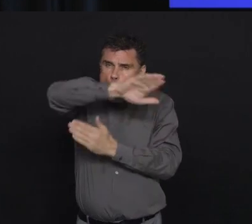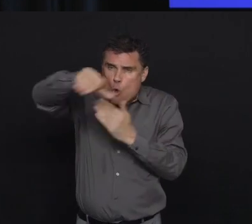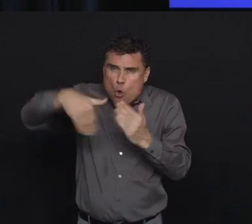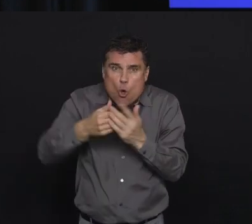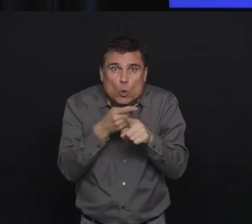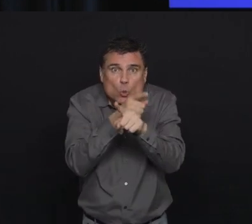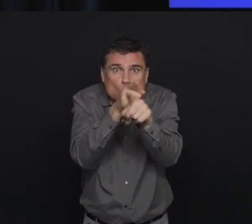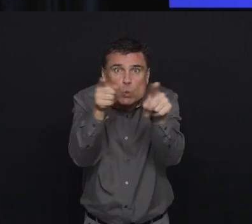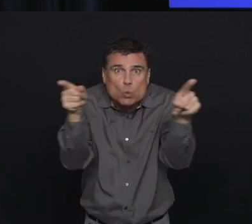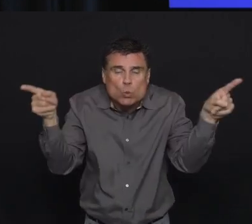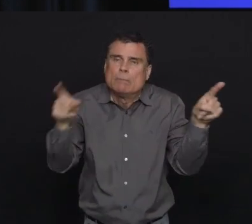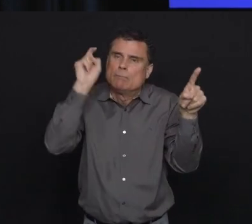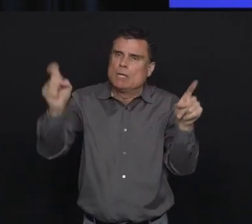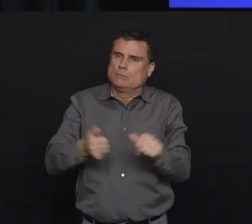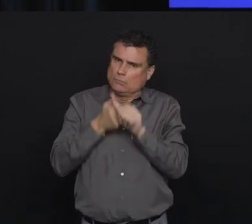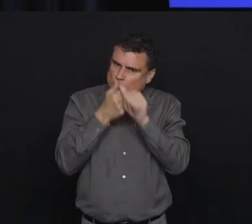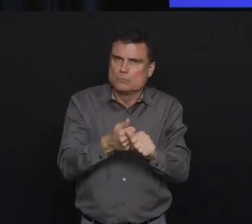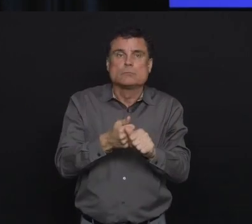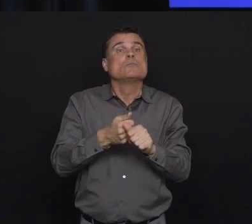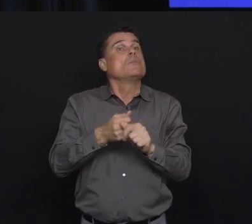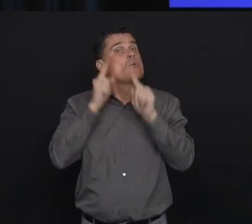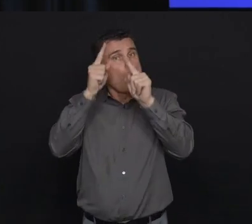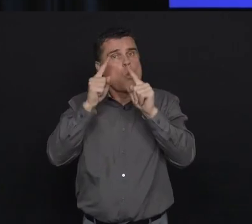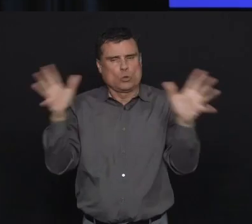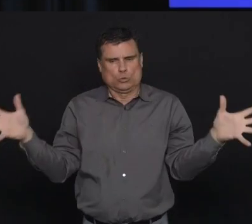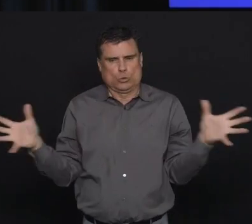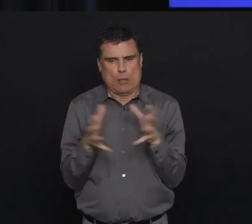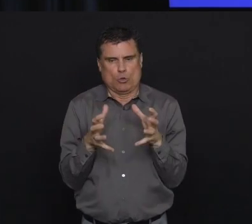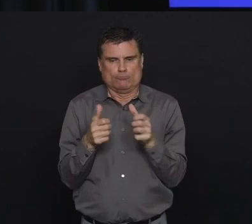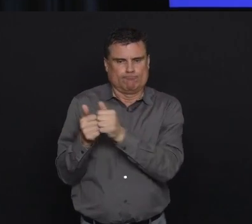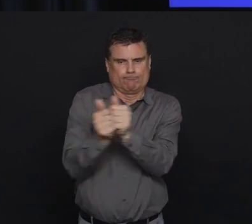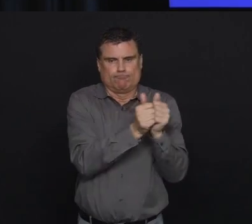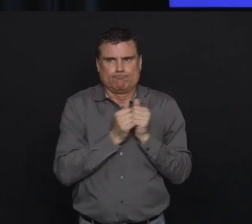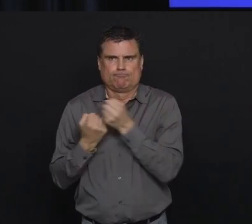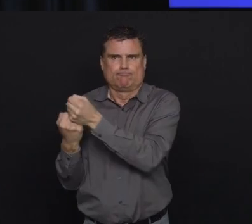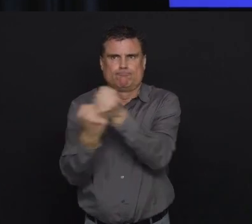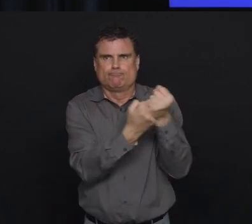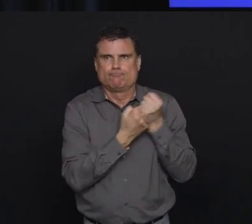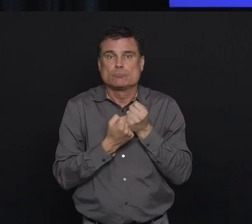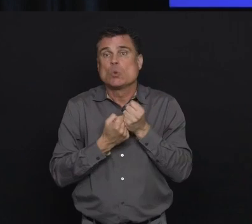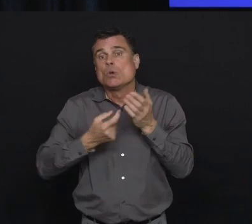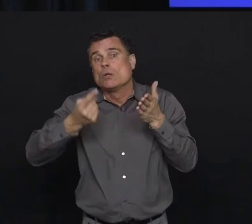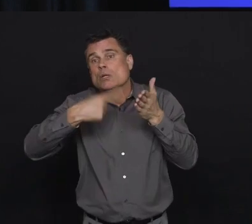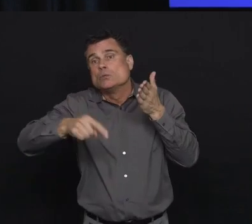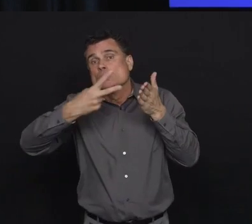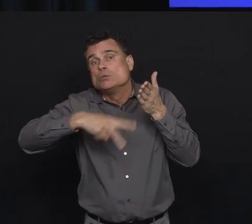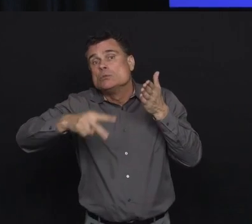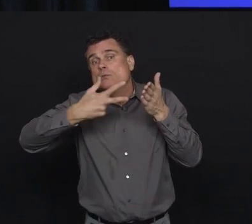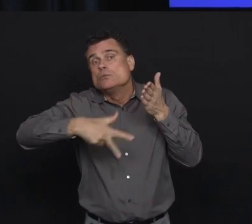This is how we deal with the virus in the coming days and weeks to come.